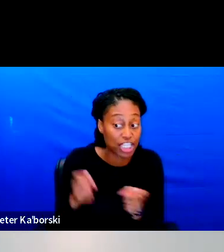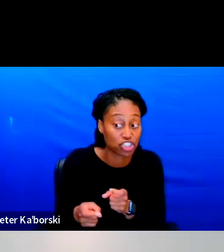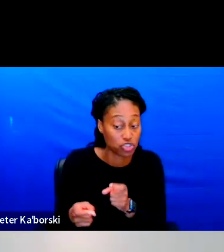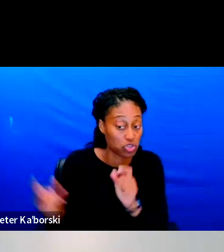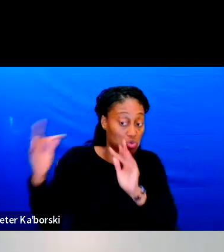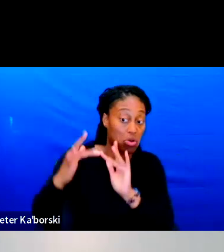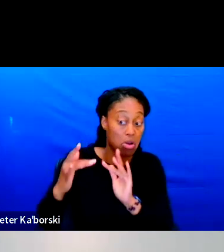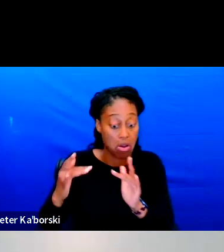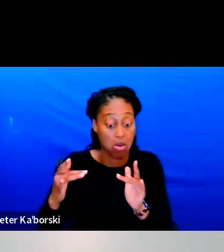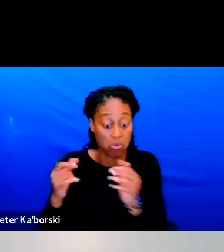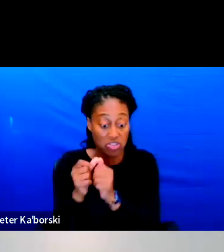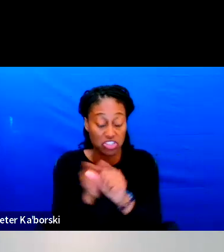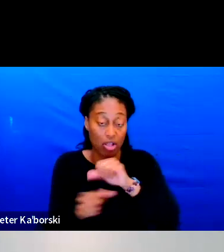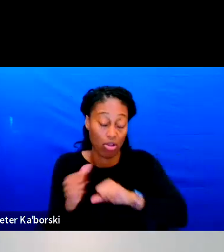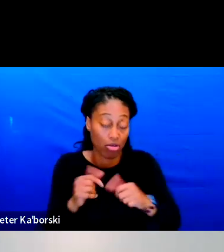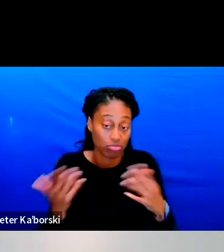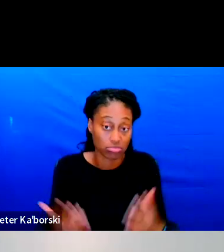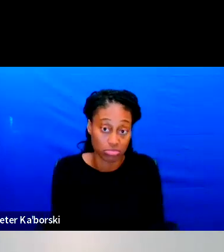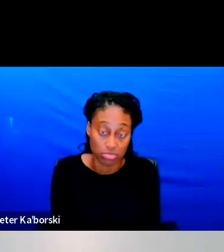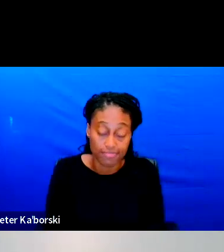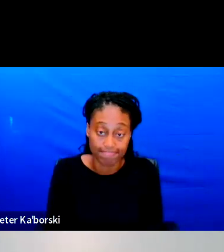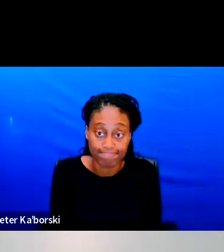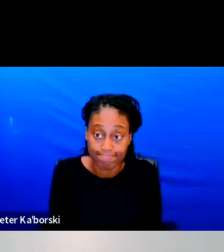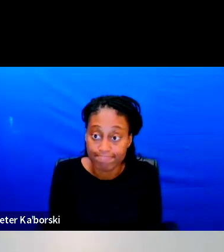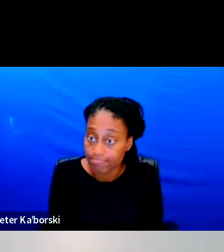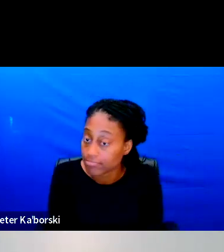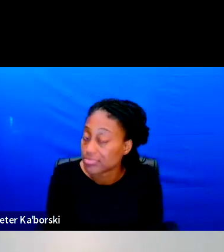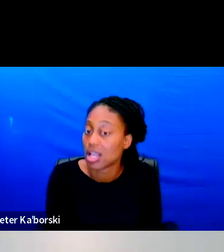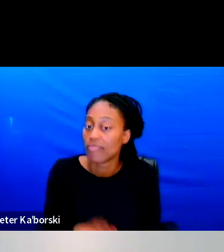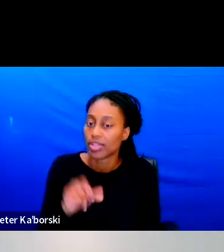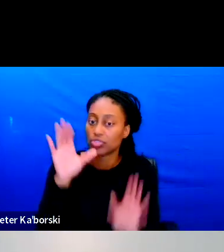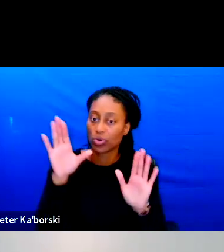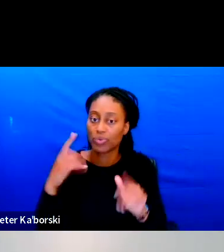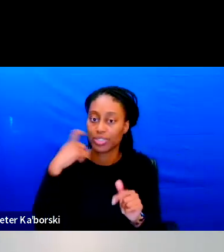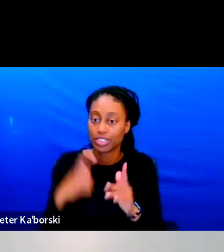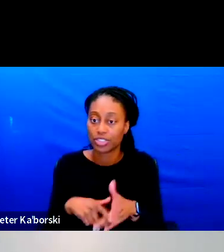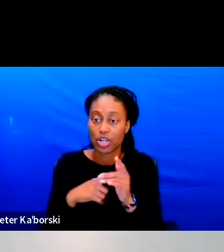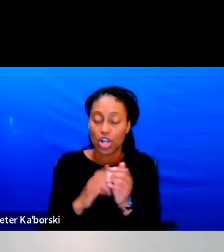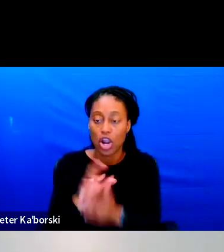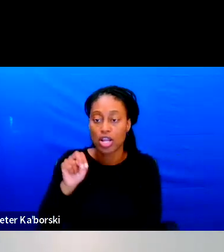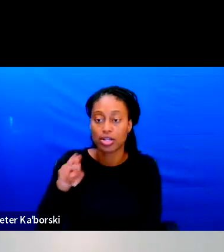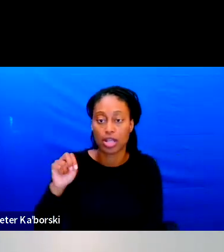Keenan Coatney: keep up automated sources. Kyle Kleist: You know, that's great. We just started up in our area a nonprofit round table